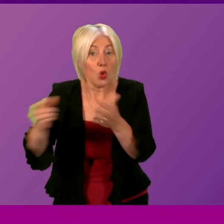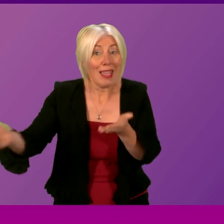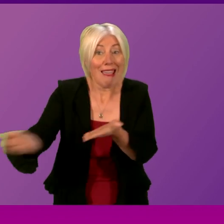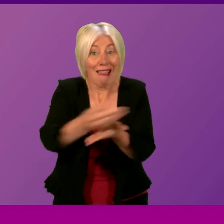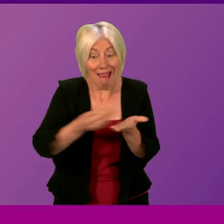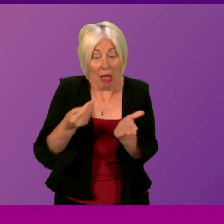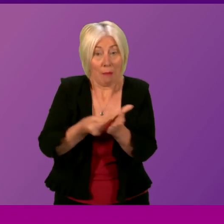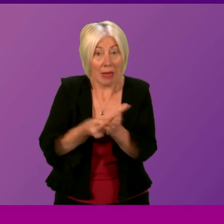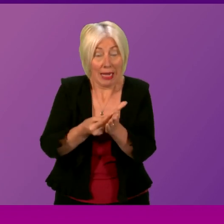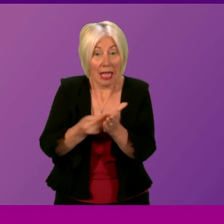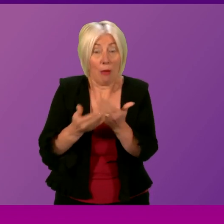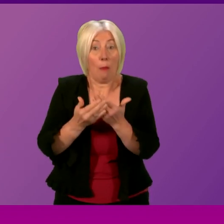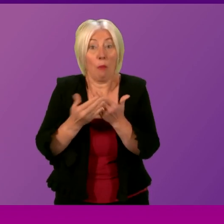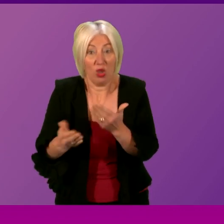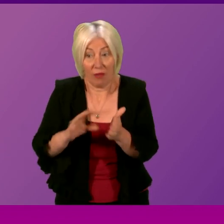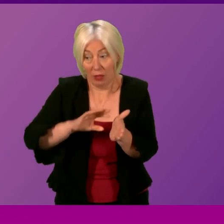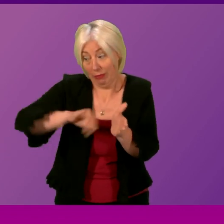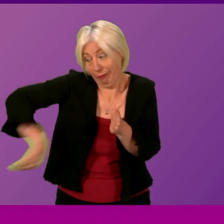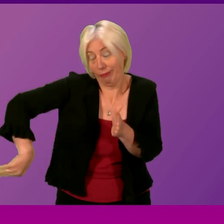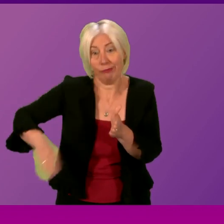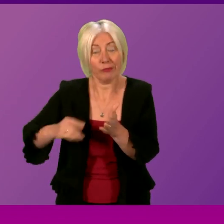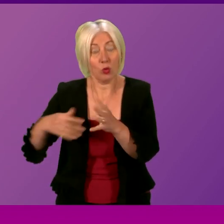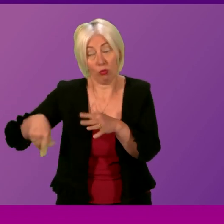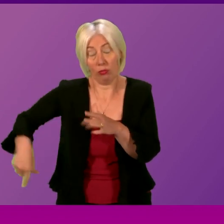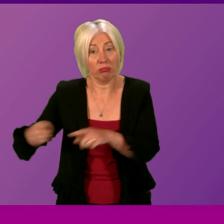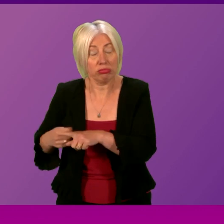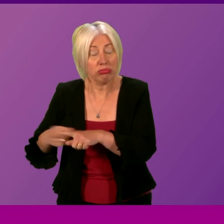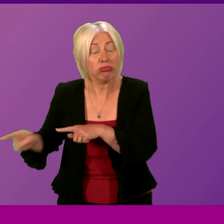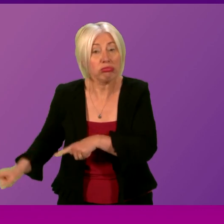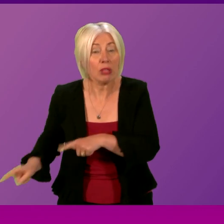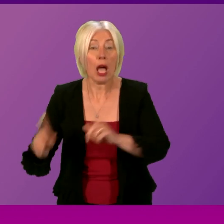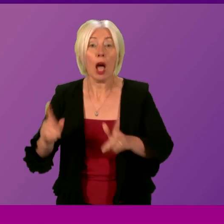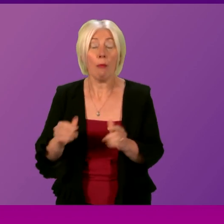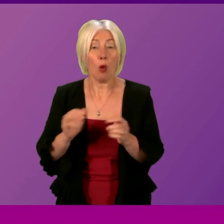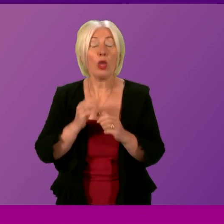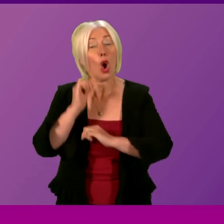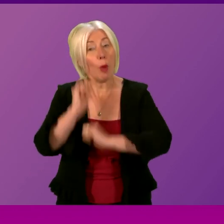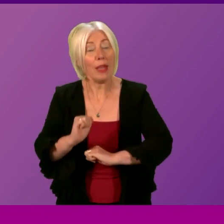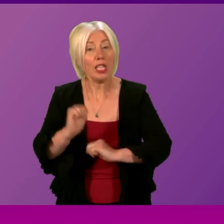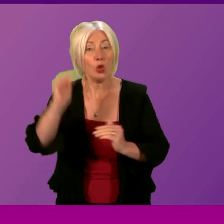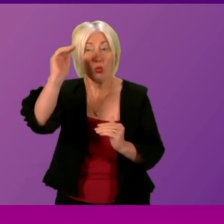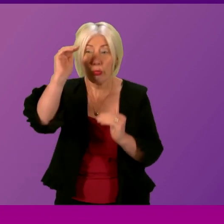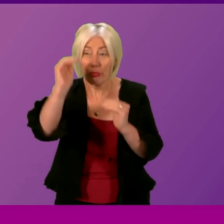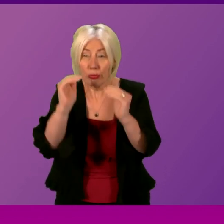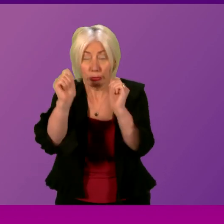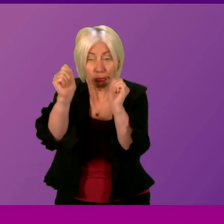been squandered. We are committed to a just transition because we know that the unlimited